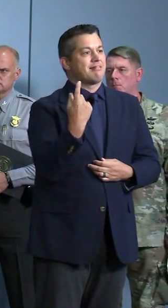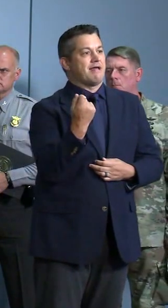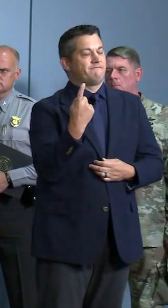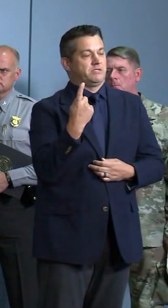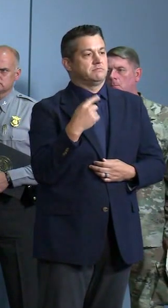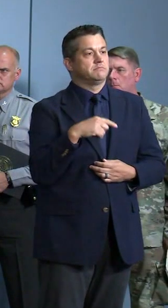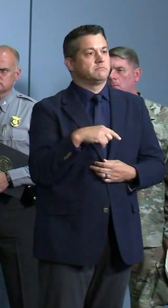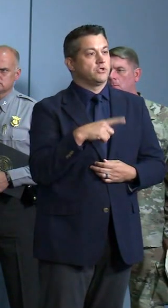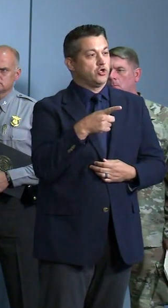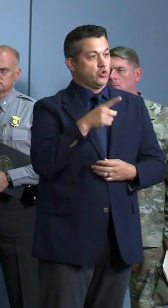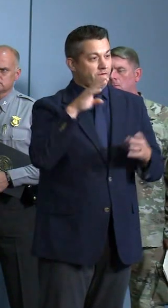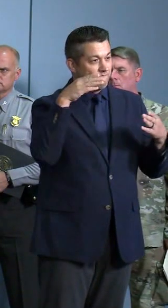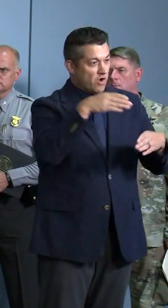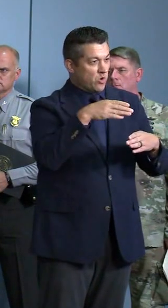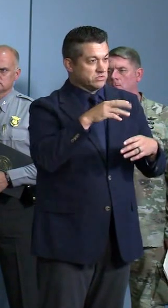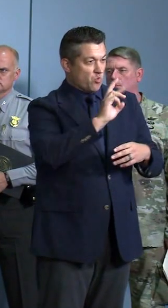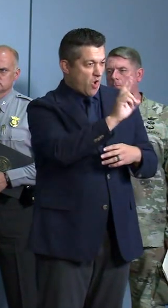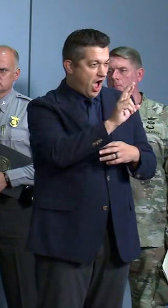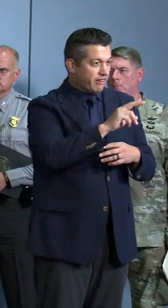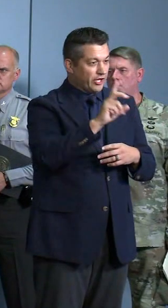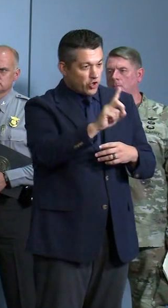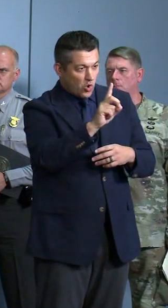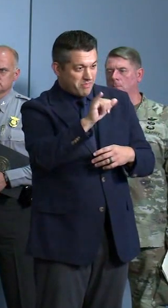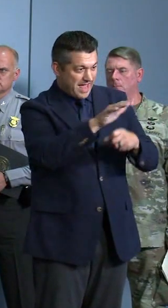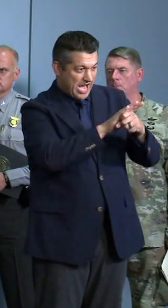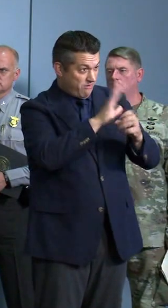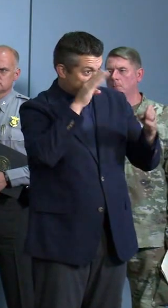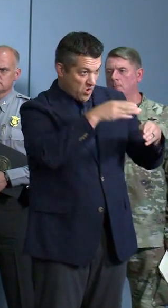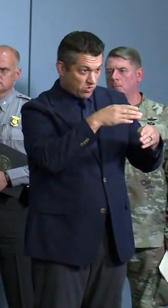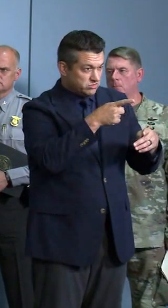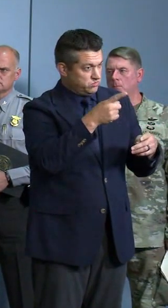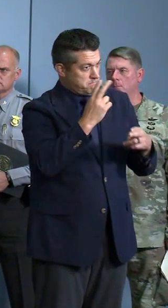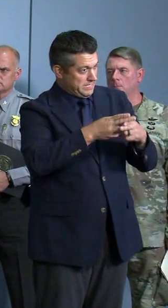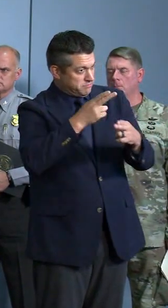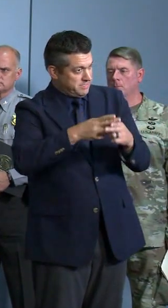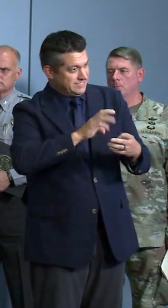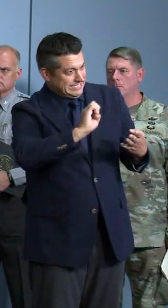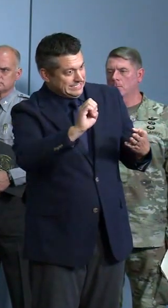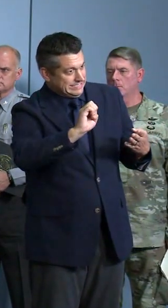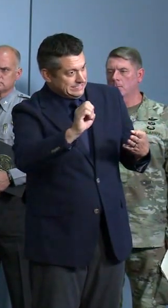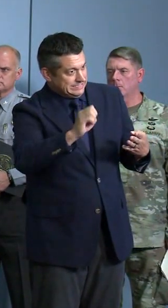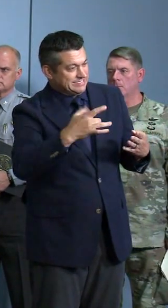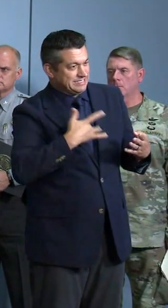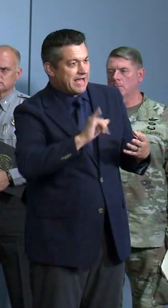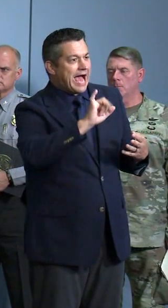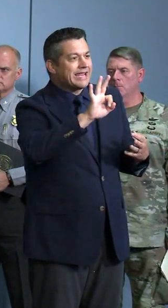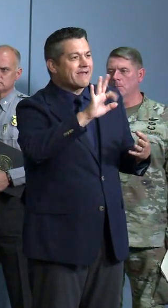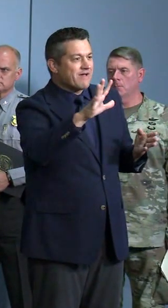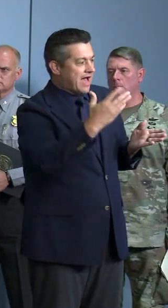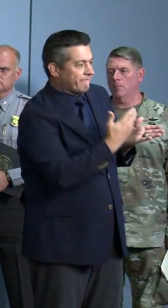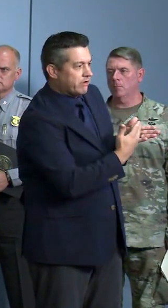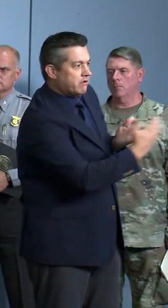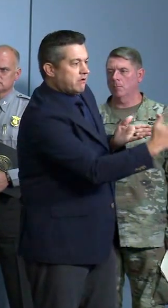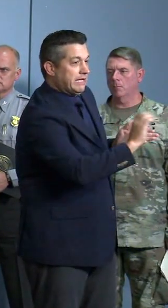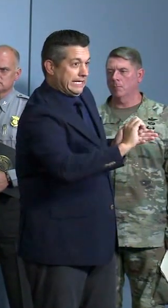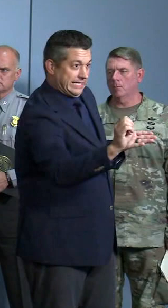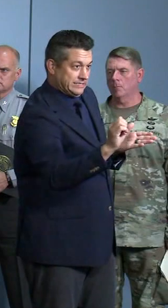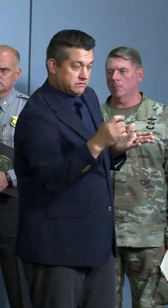focus less on the triangle and the Raleigh Durham area, You